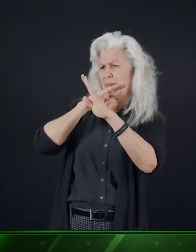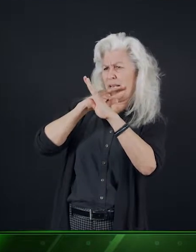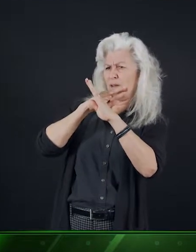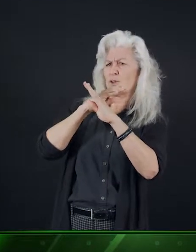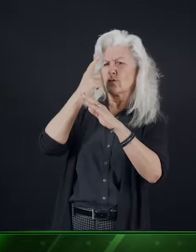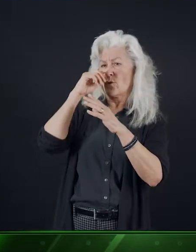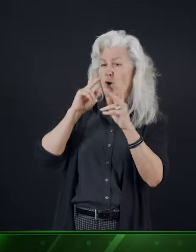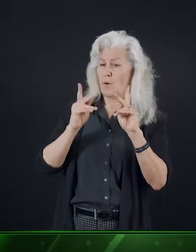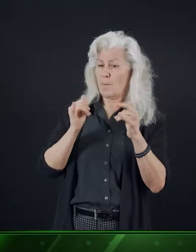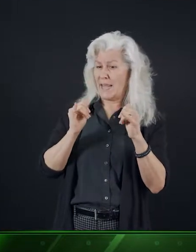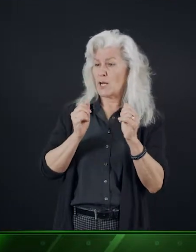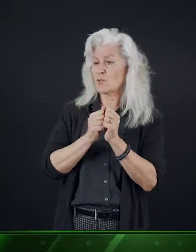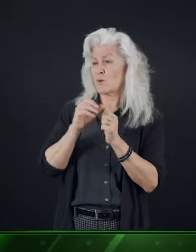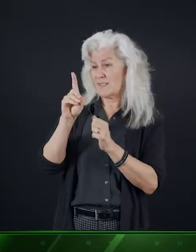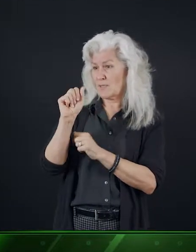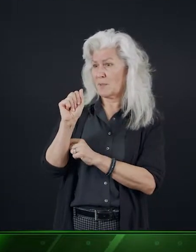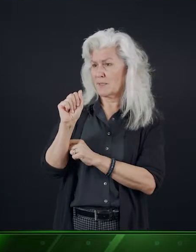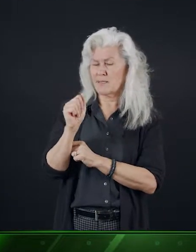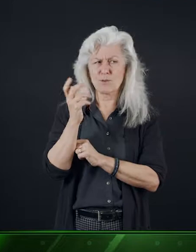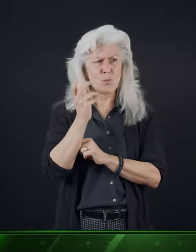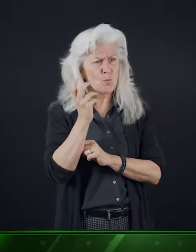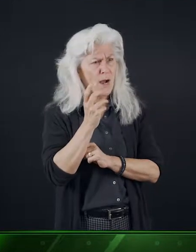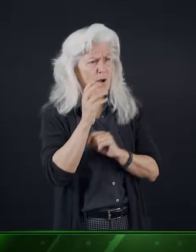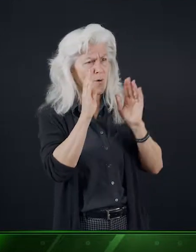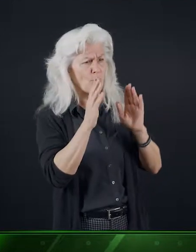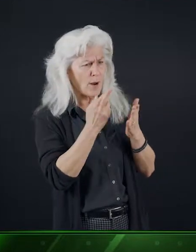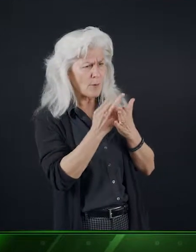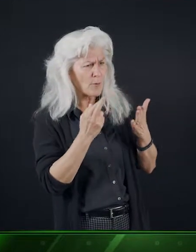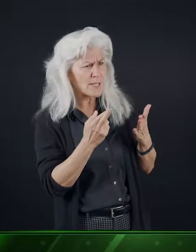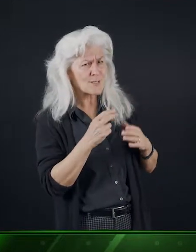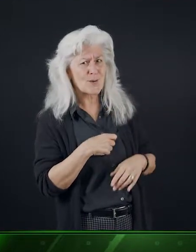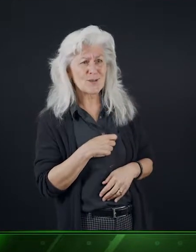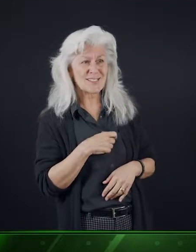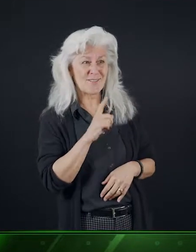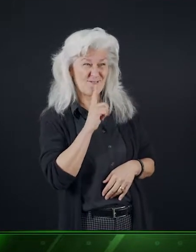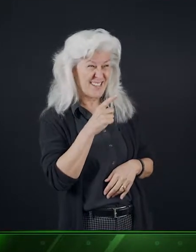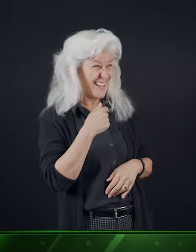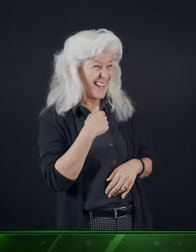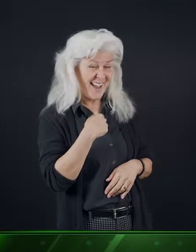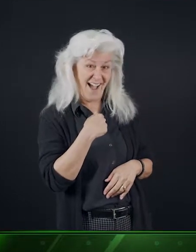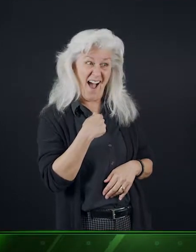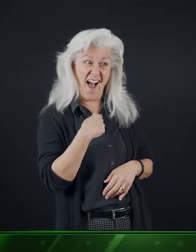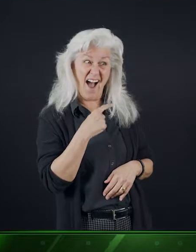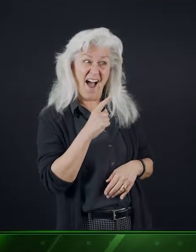Wow, these are such great resources to start with. And truth time, I admittedly use some of these resources